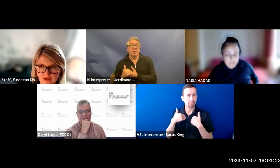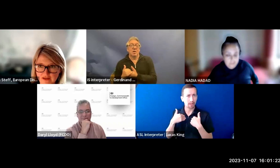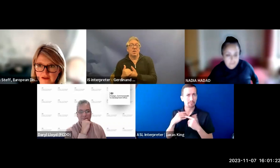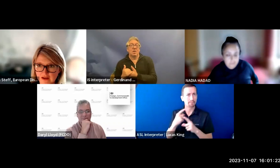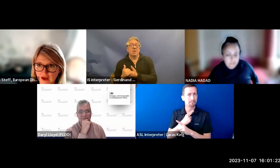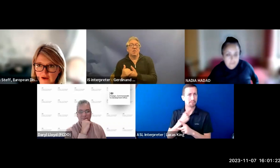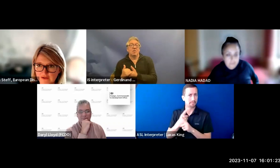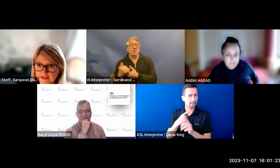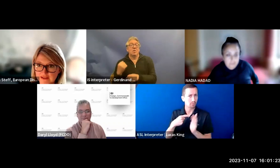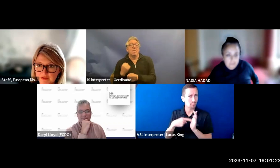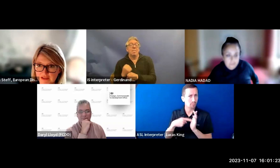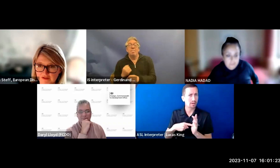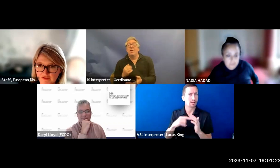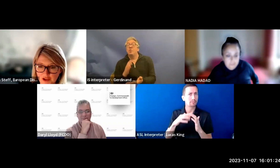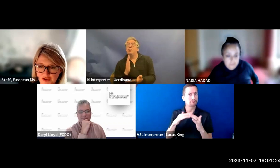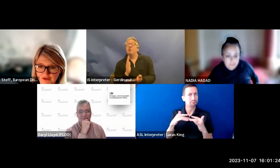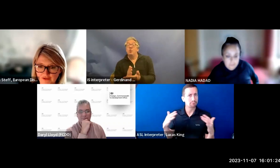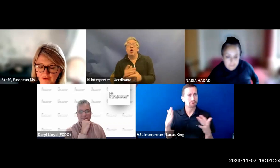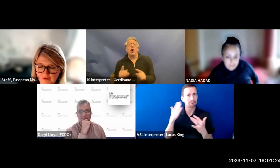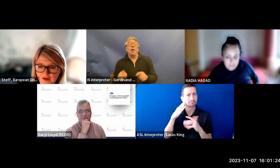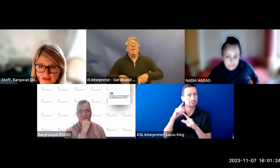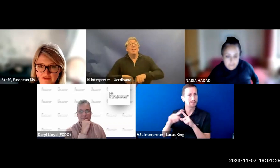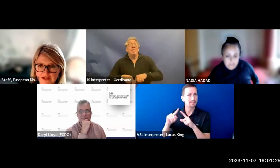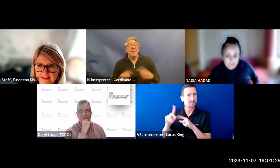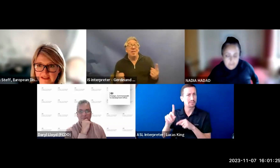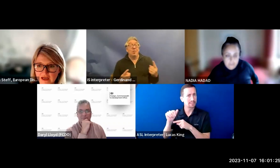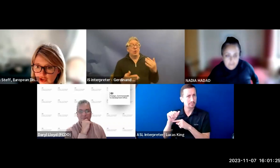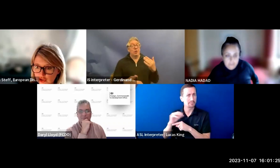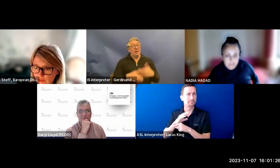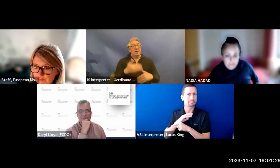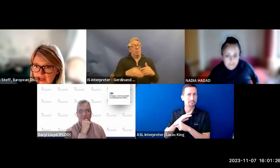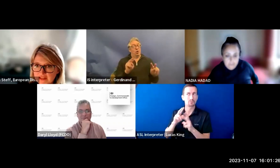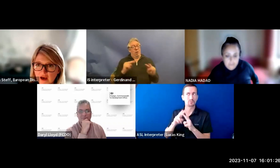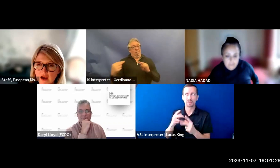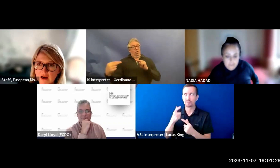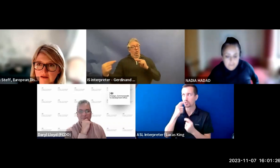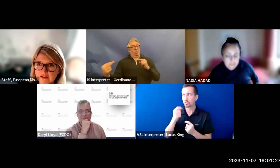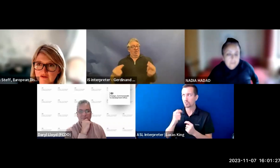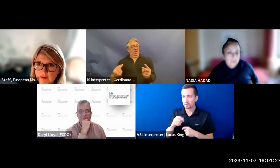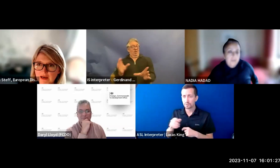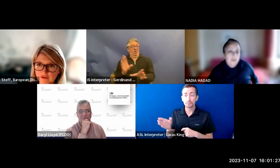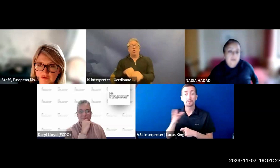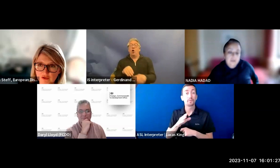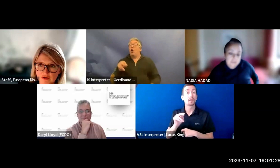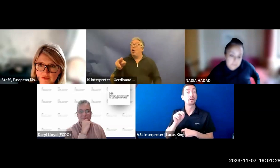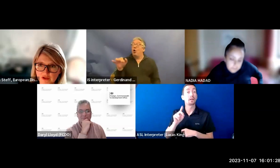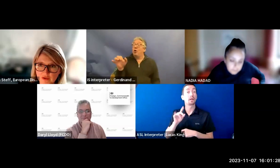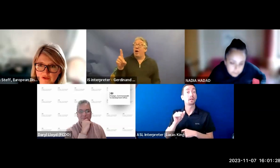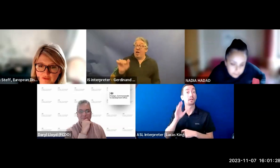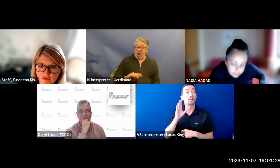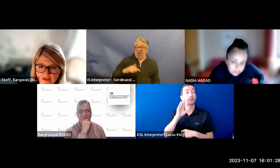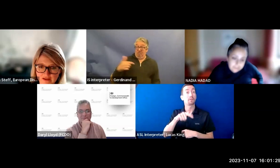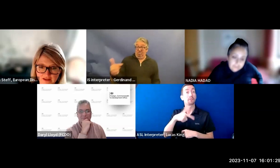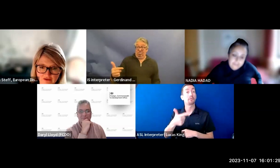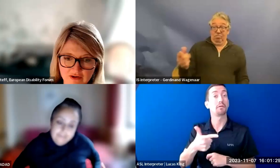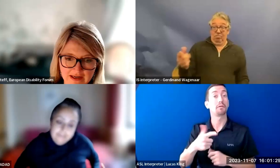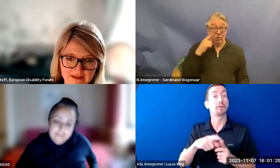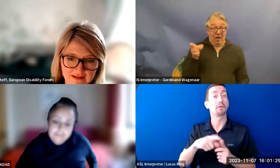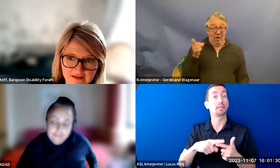of different disabilities for sure. So very interesting. Nadia, I'll give you the floor back so we can go into break.